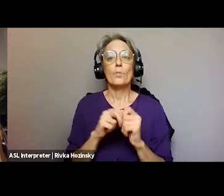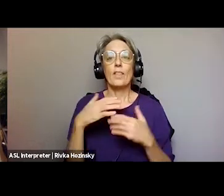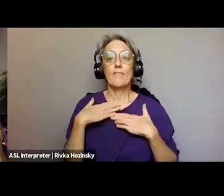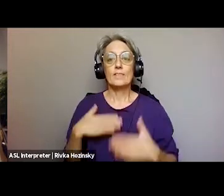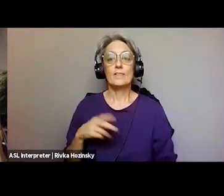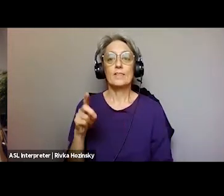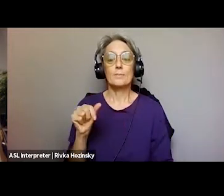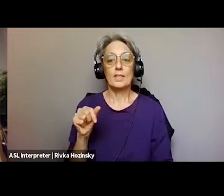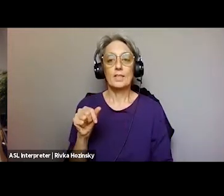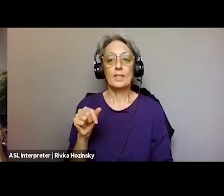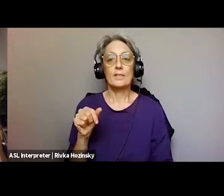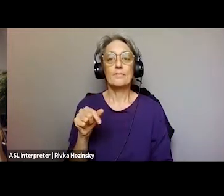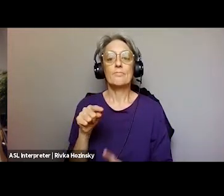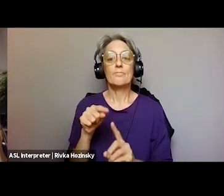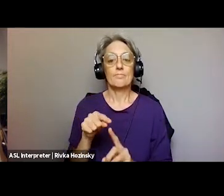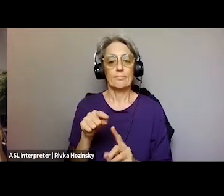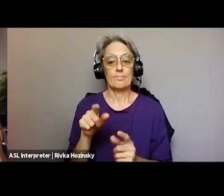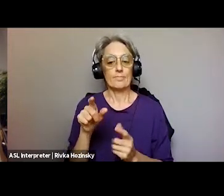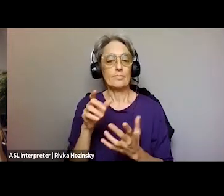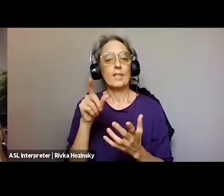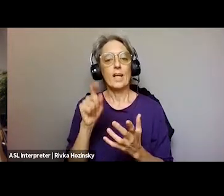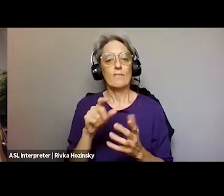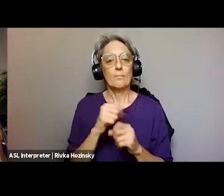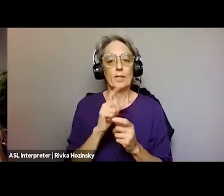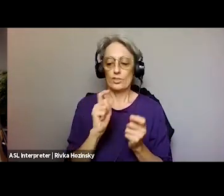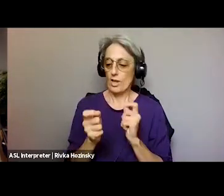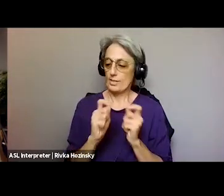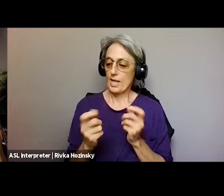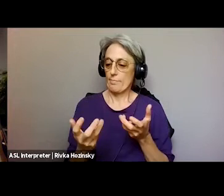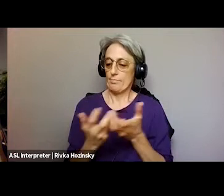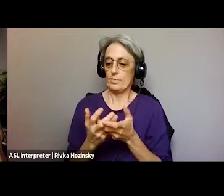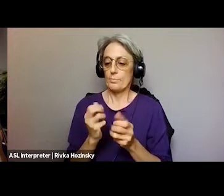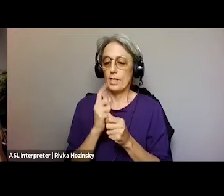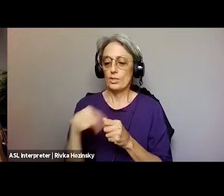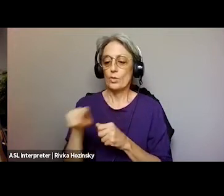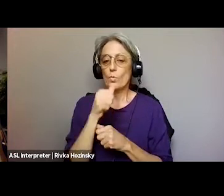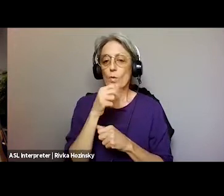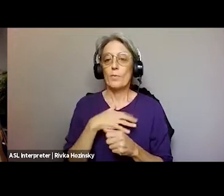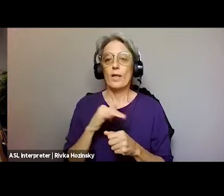specific adaptations may be needed to ensure women with IDD receive adequate care. As many reported